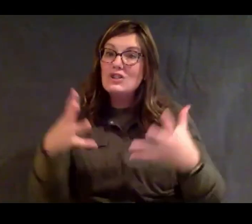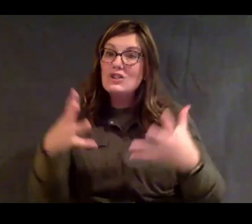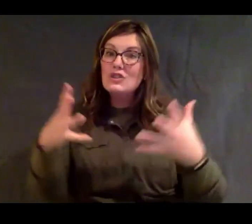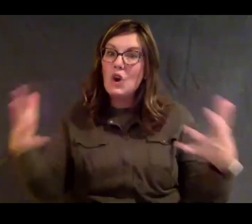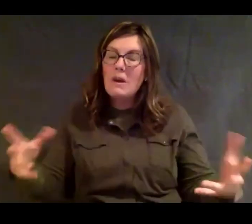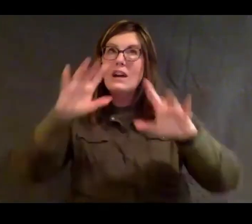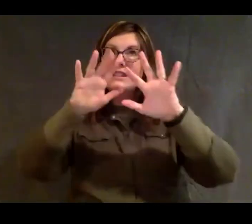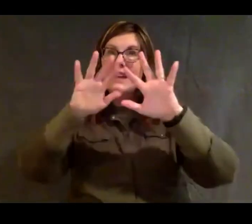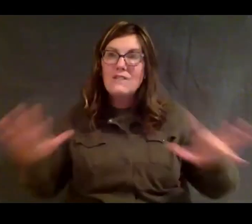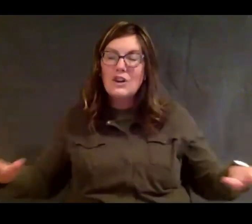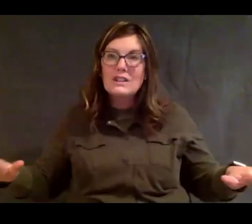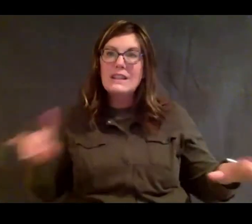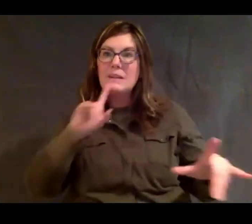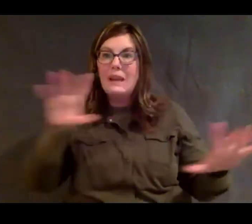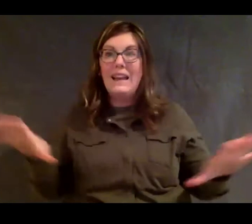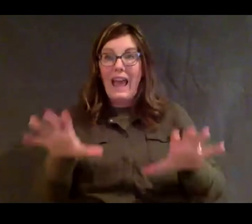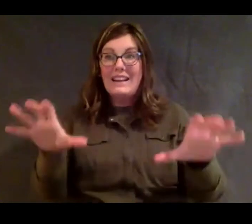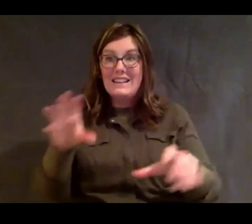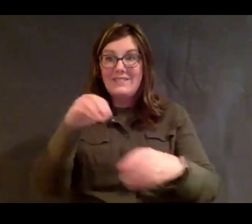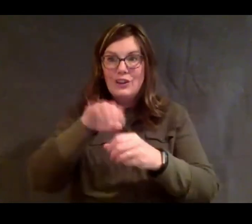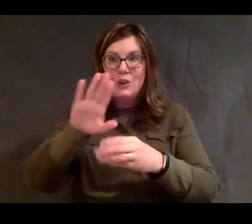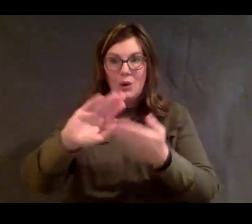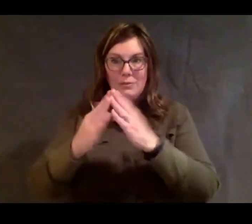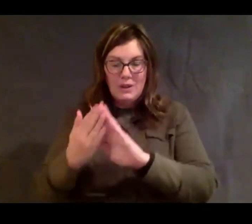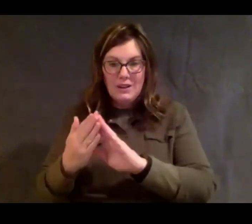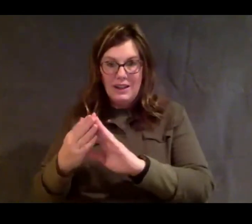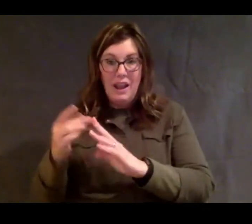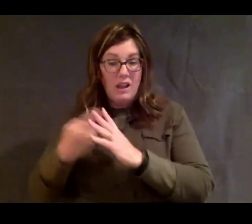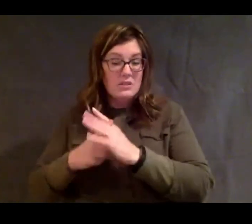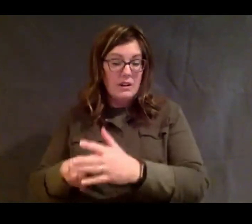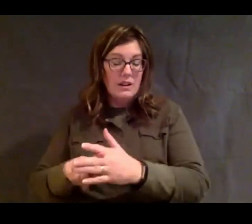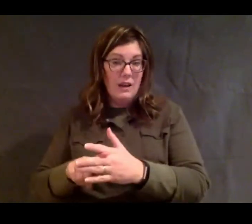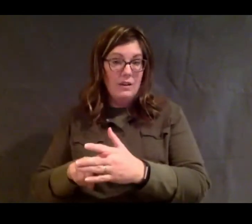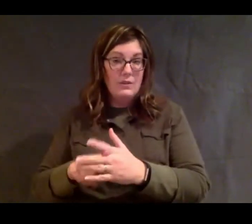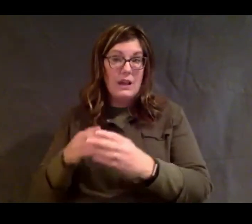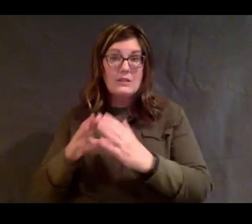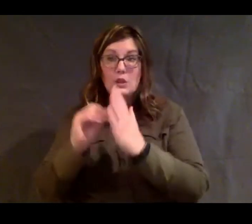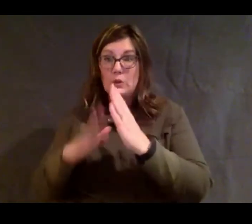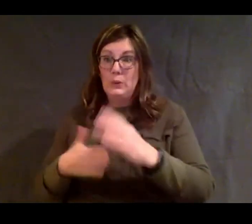in your communities you know i started out as a student leader i started out um when actually i